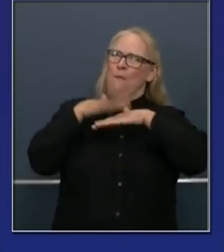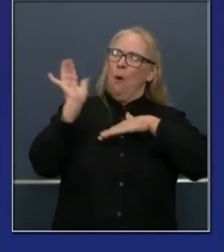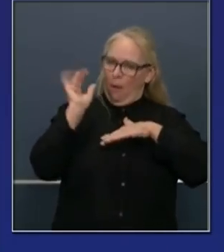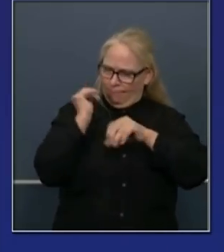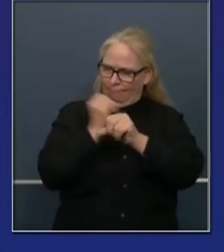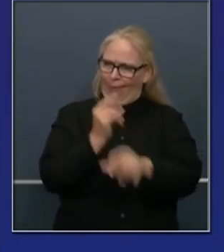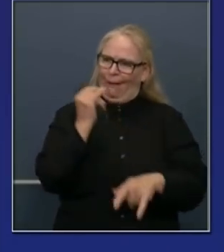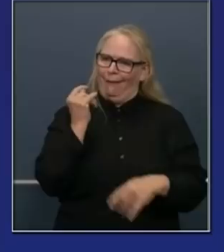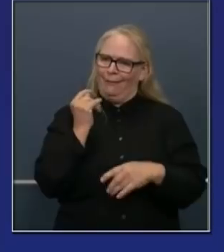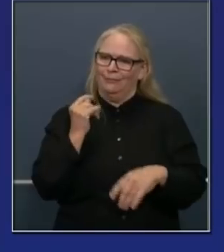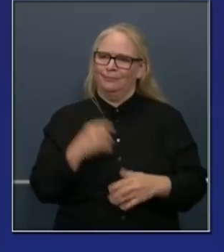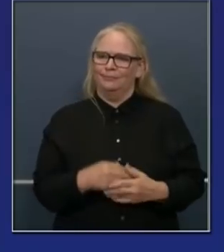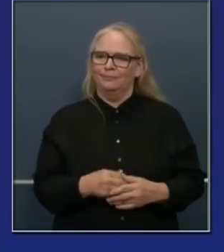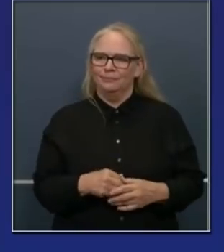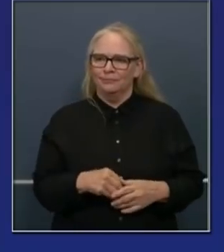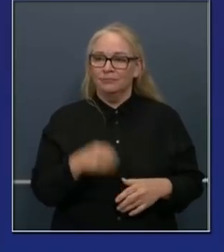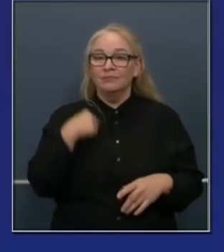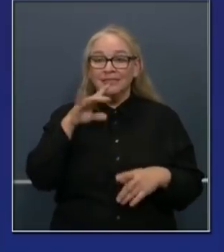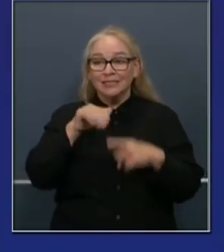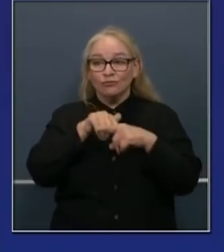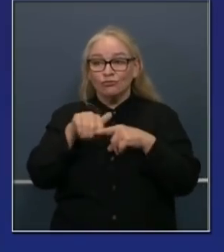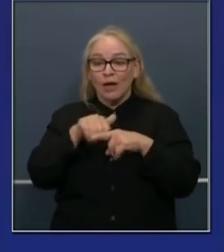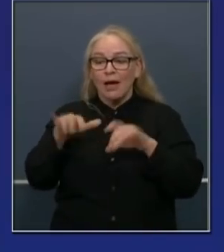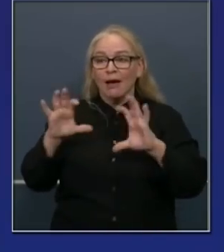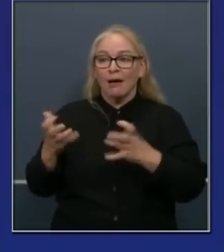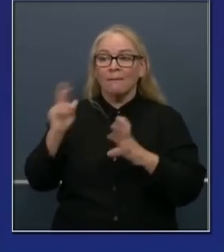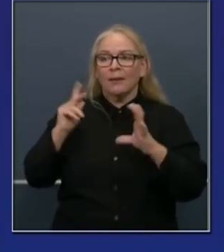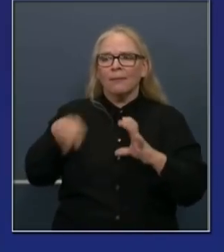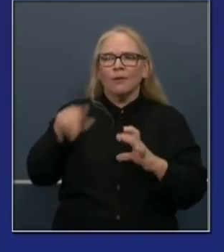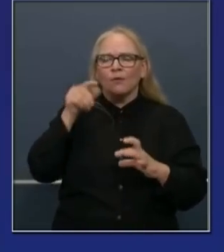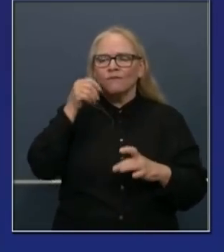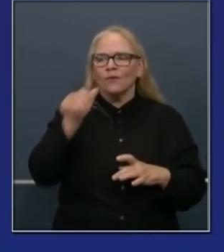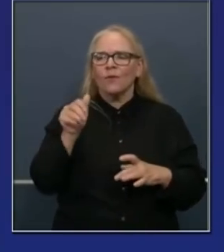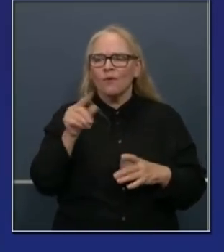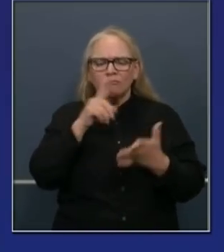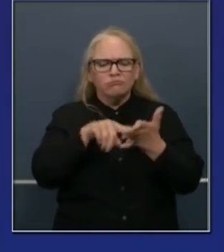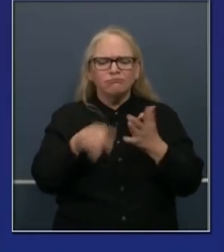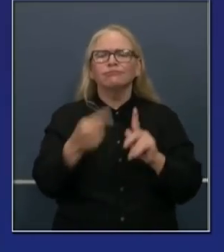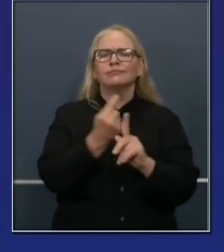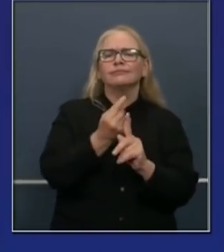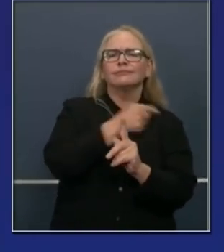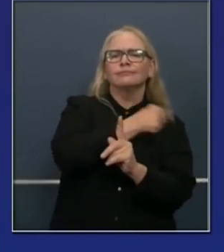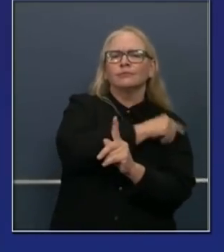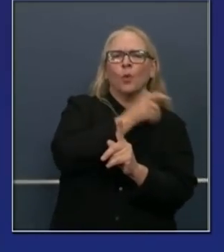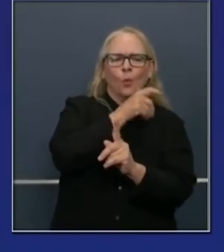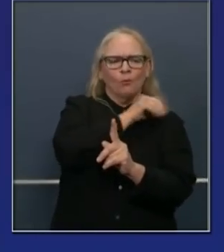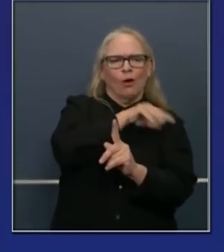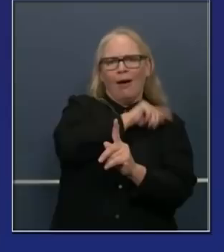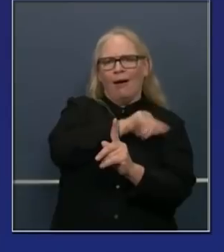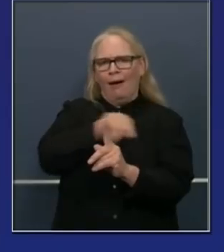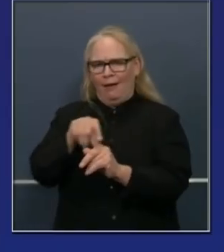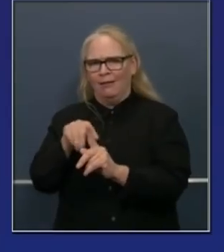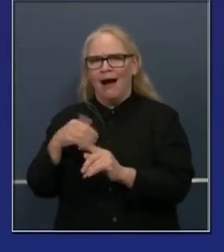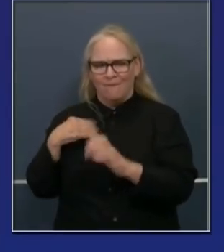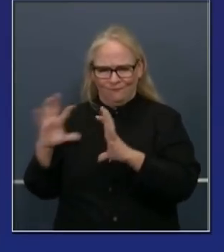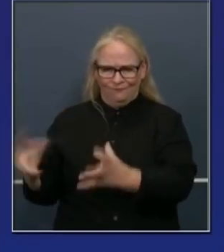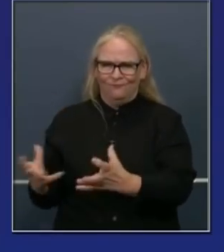HAVE BLOWN PAST THE GOAL OF WE CONSTITUTE OUR TESTING TASK FORCE AND I WANT TO MAKE THIS